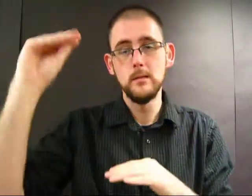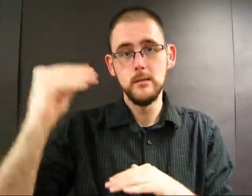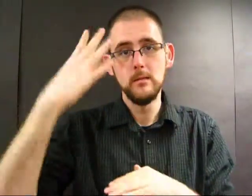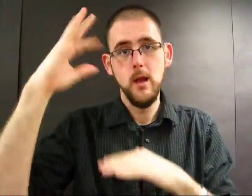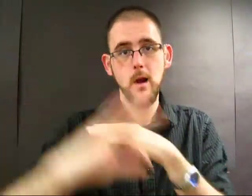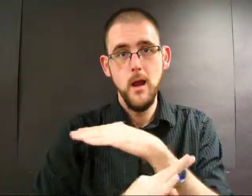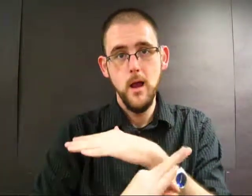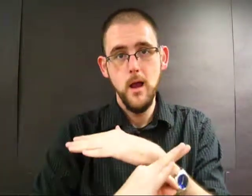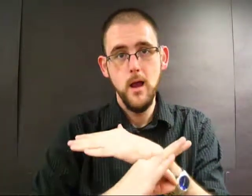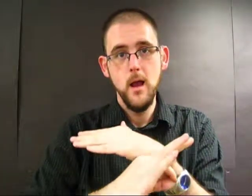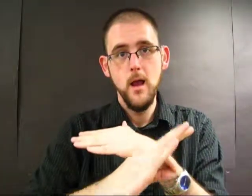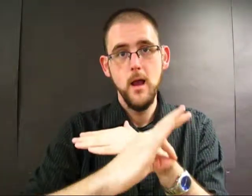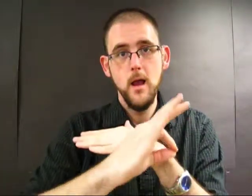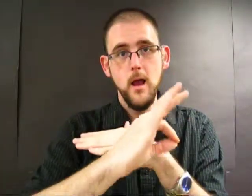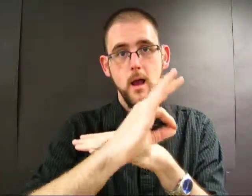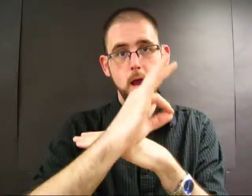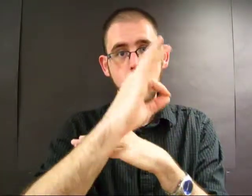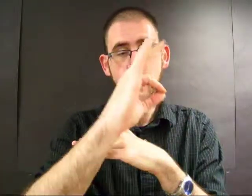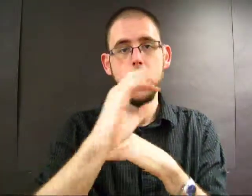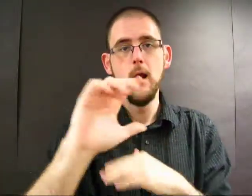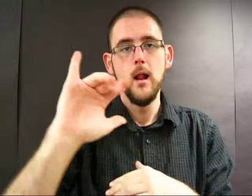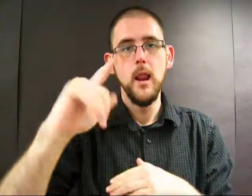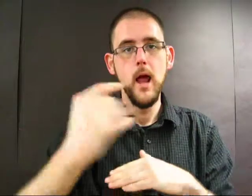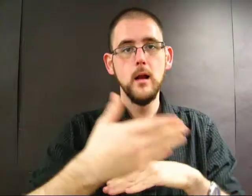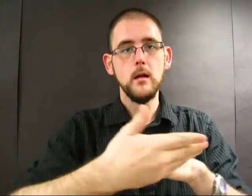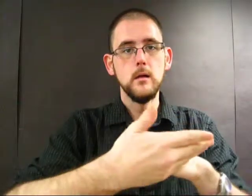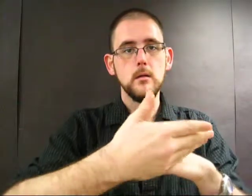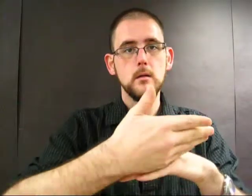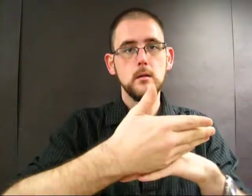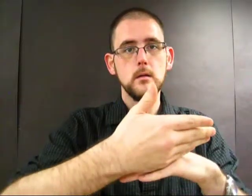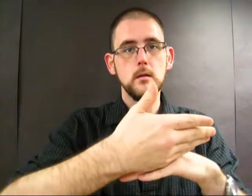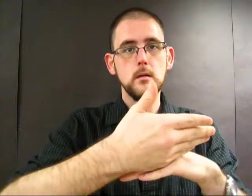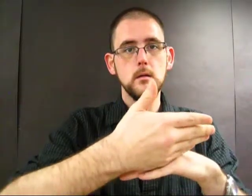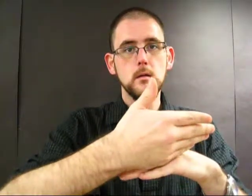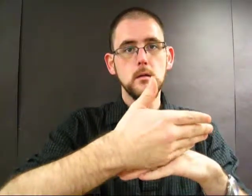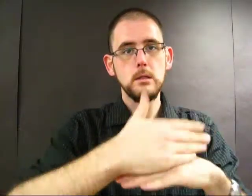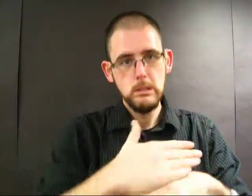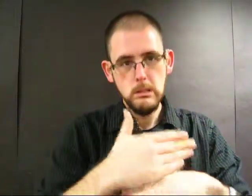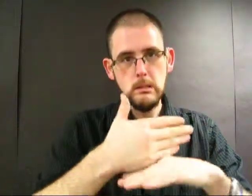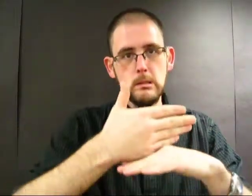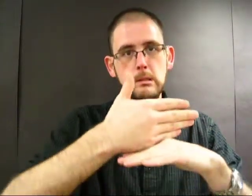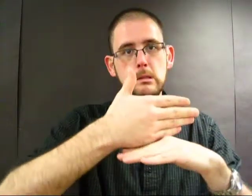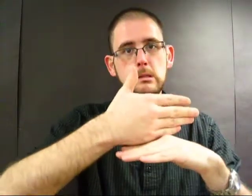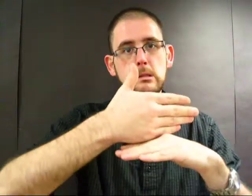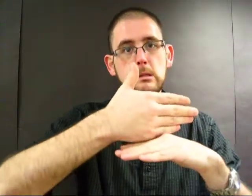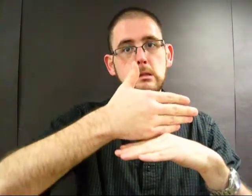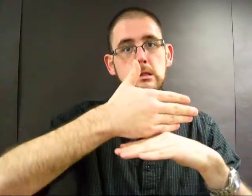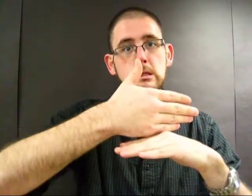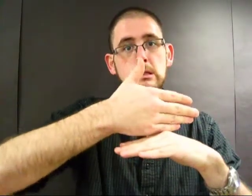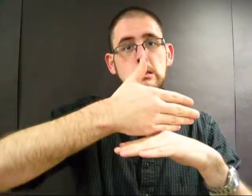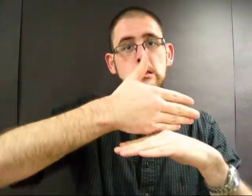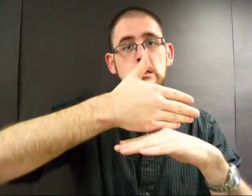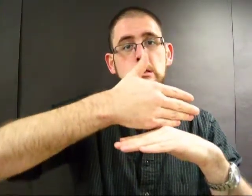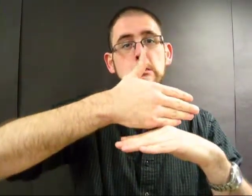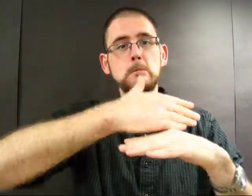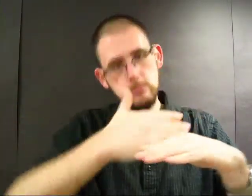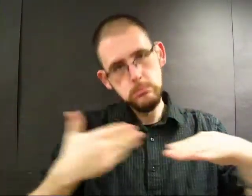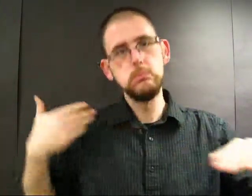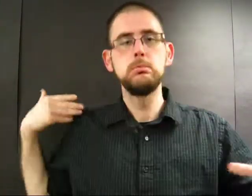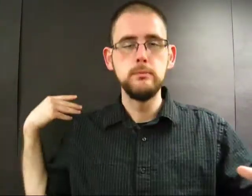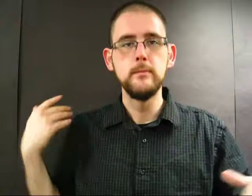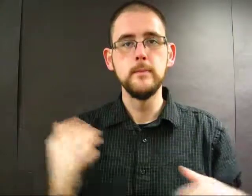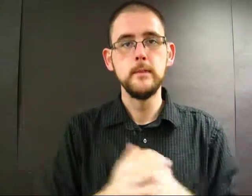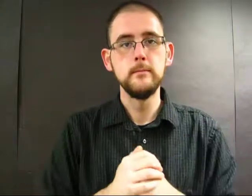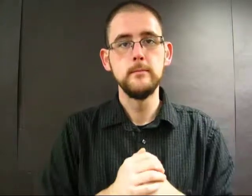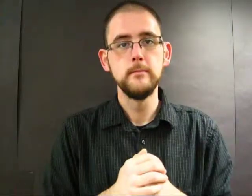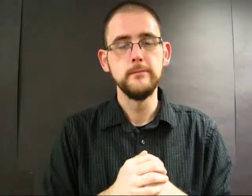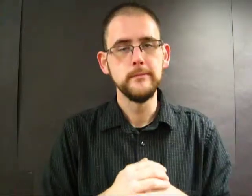the sun comes up, the light has to slowly spill over the land and any other obstructions.